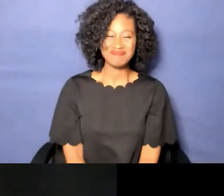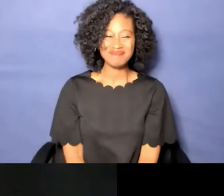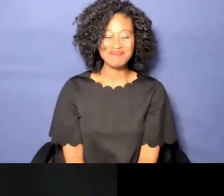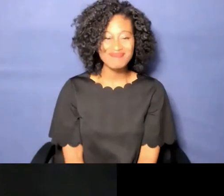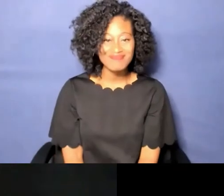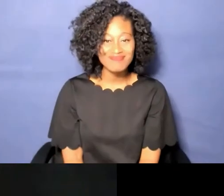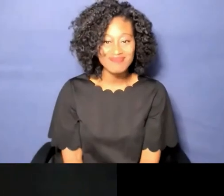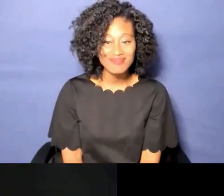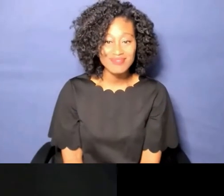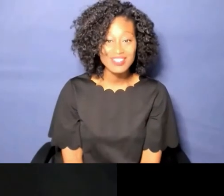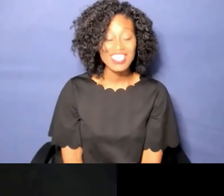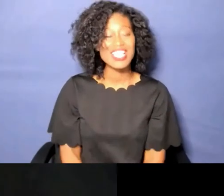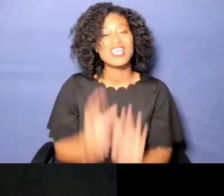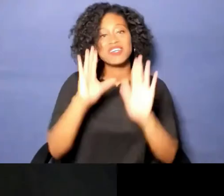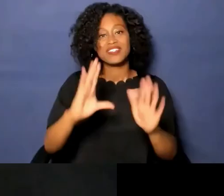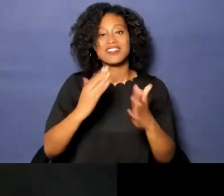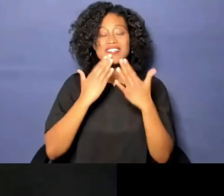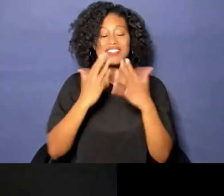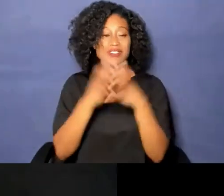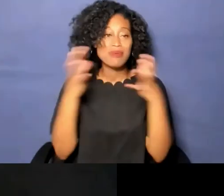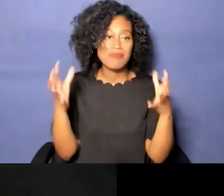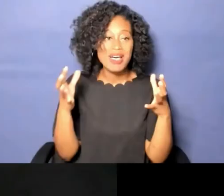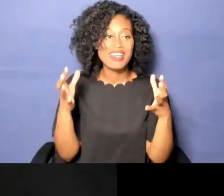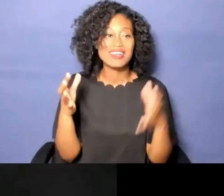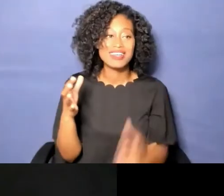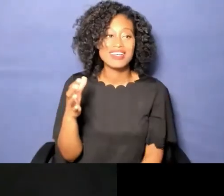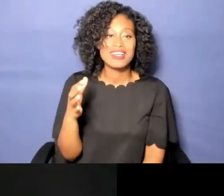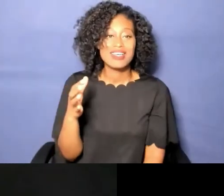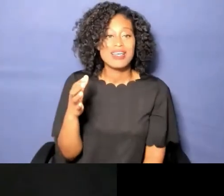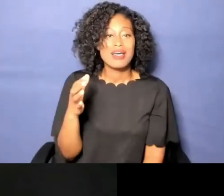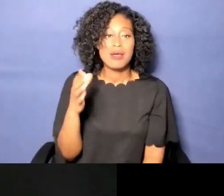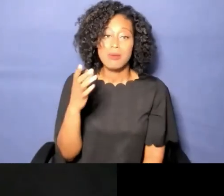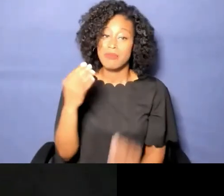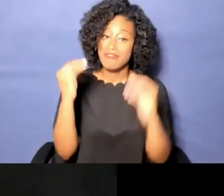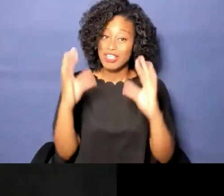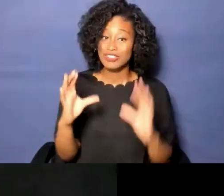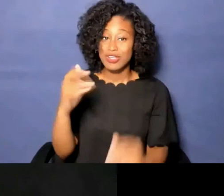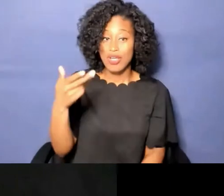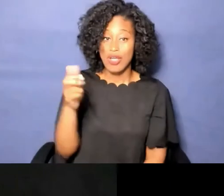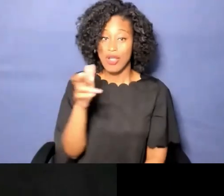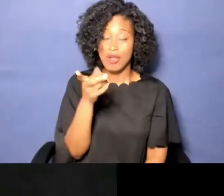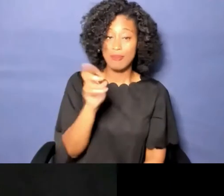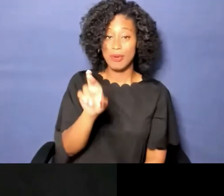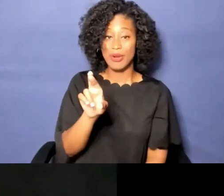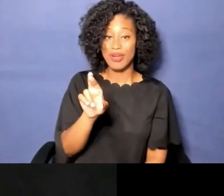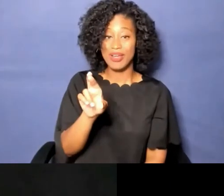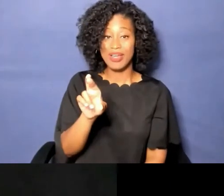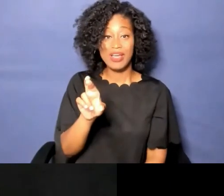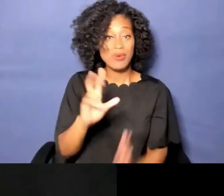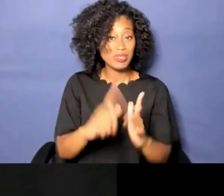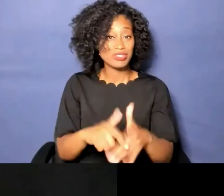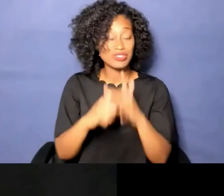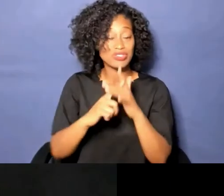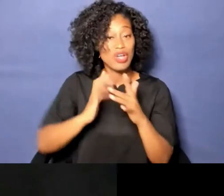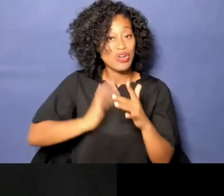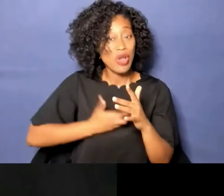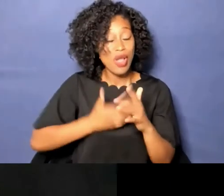Thank you so much, Professor Harper. So we have so many questions that have been posed